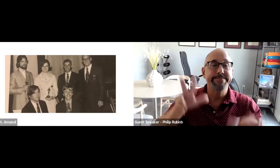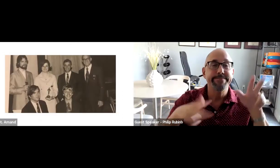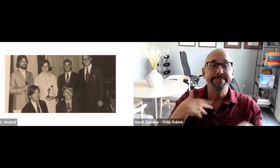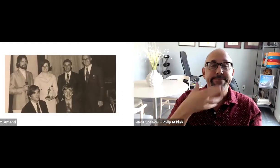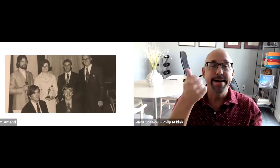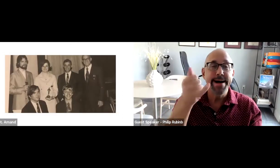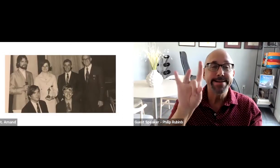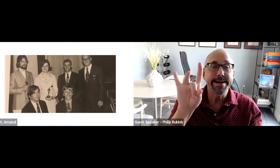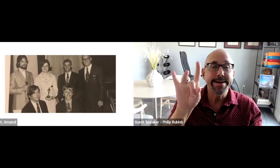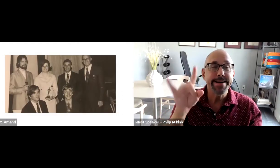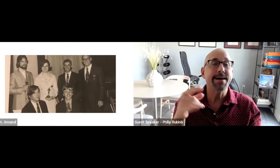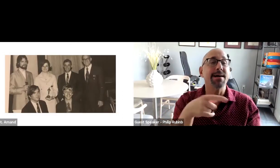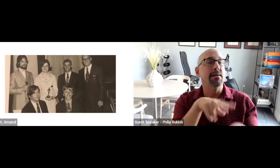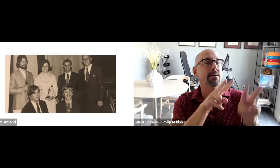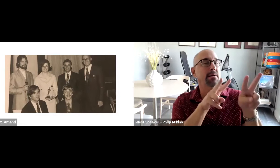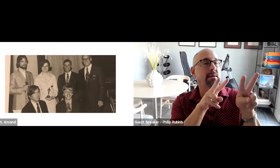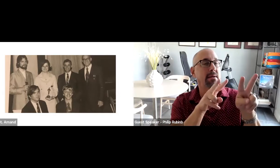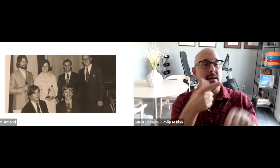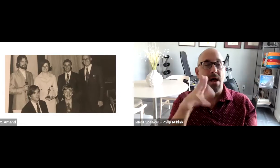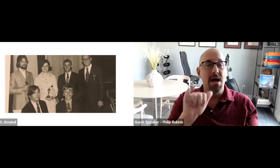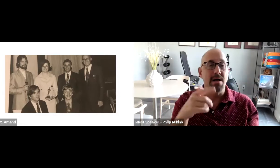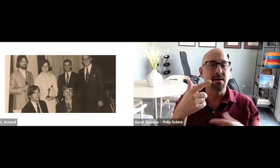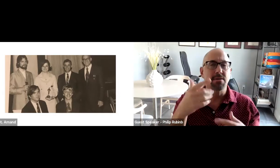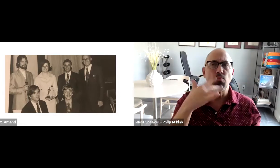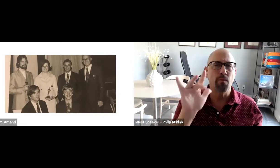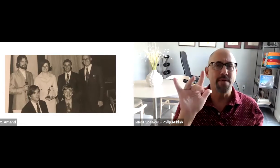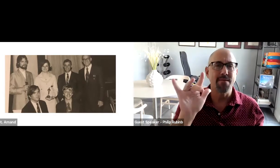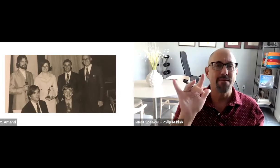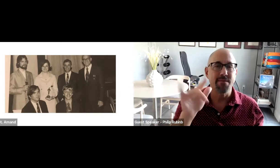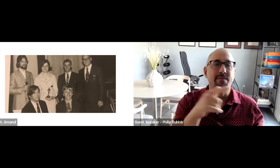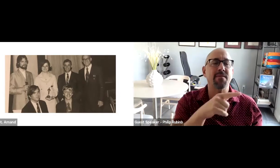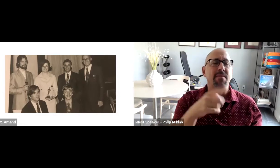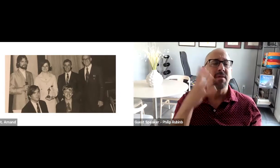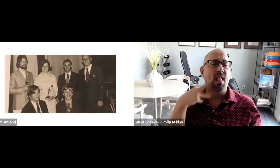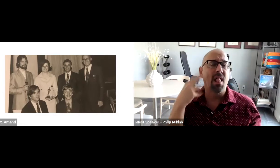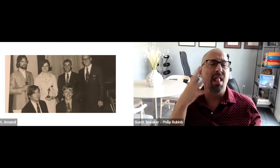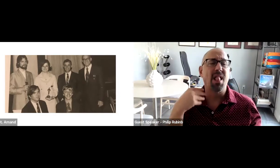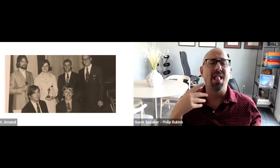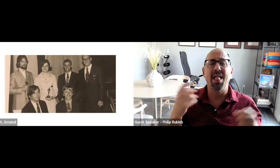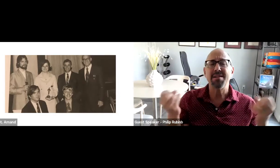I myself entered in 1970, and I was a gawky kid of 18.